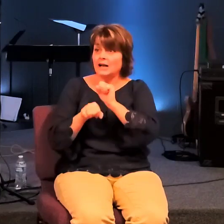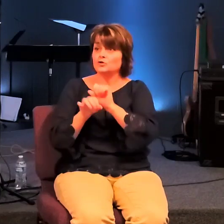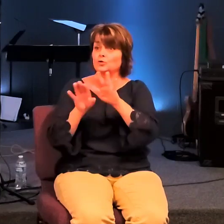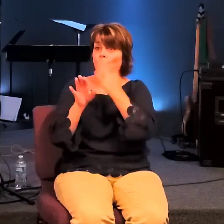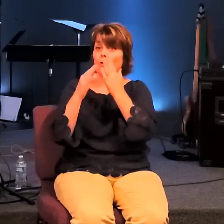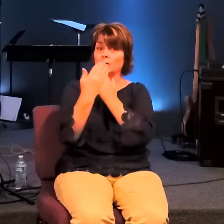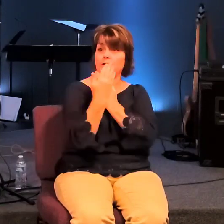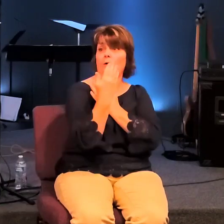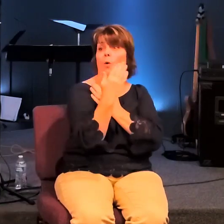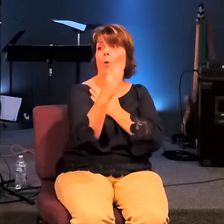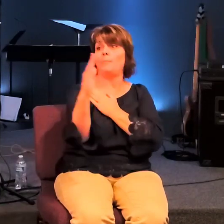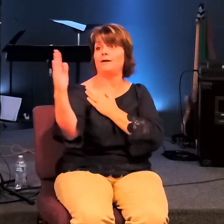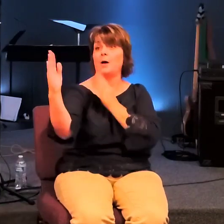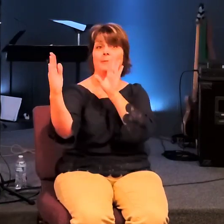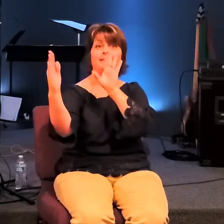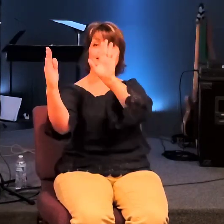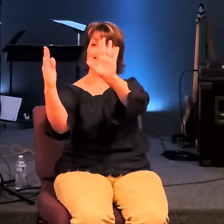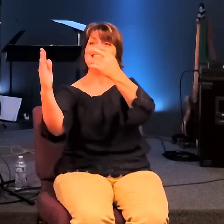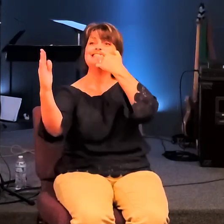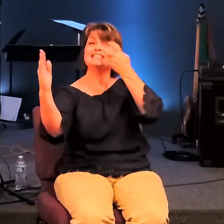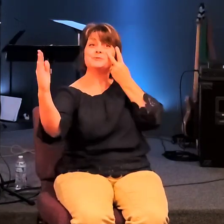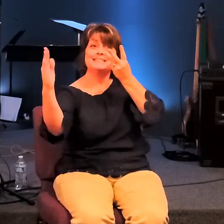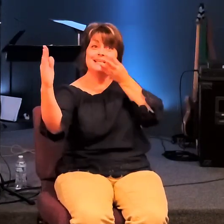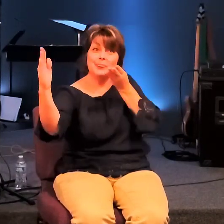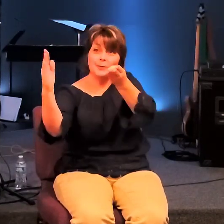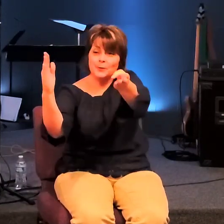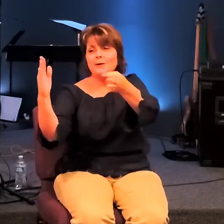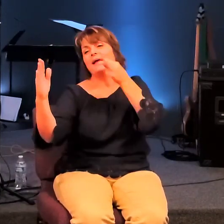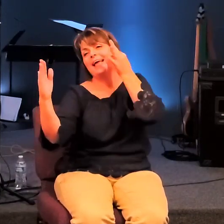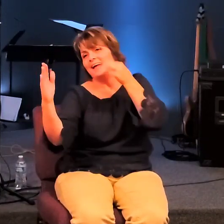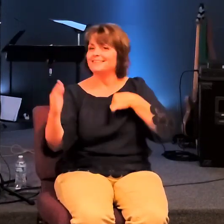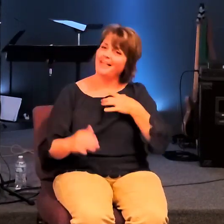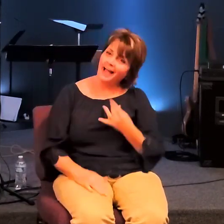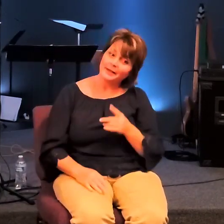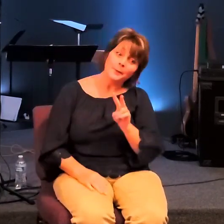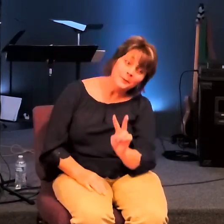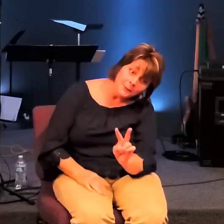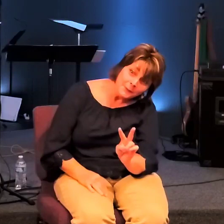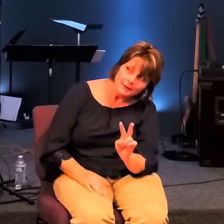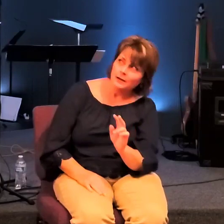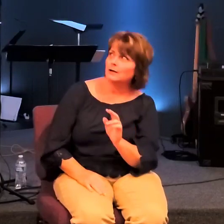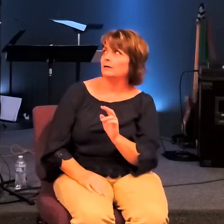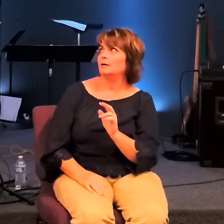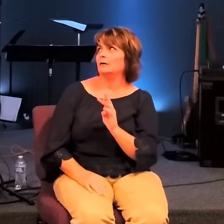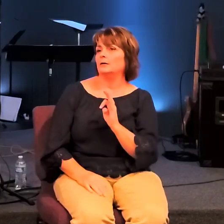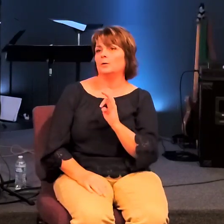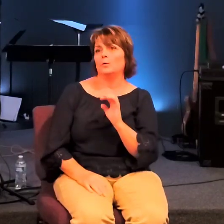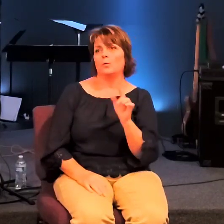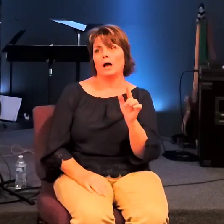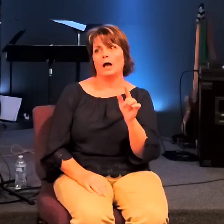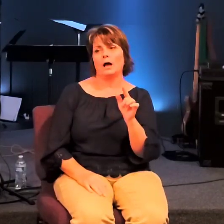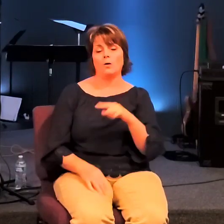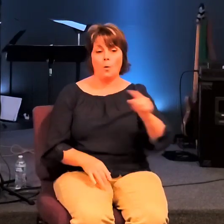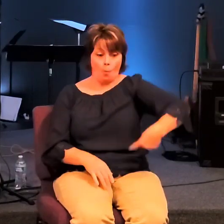inside of see out the cats like it well the door was shattered from a rock that was thrown